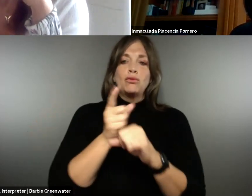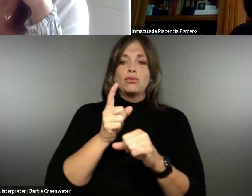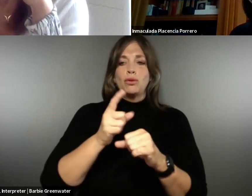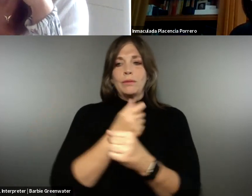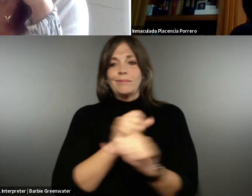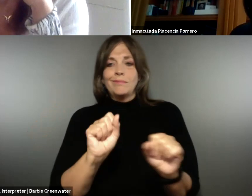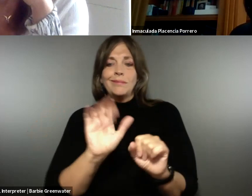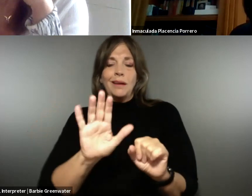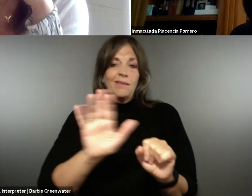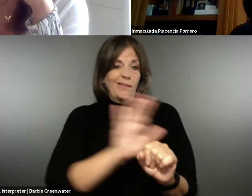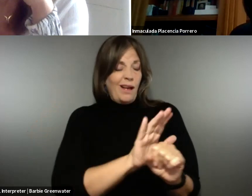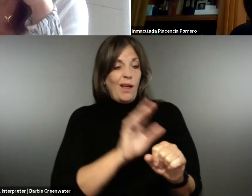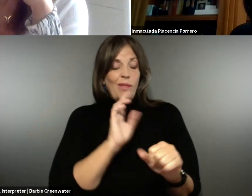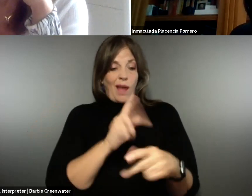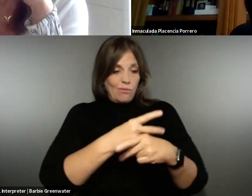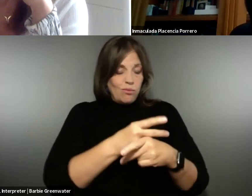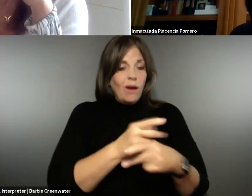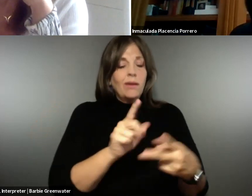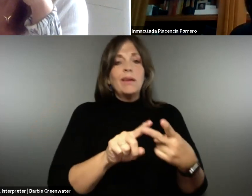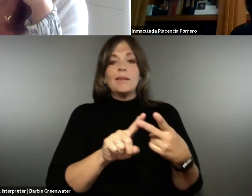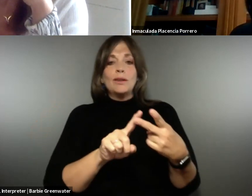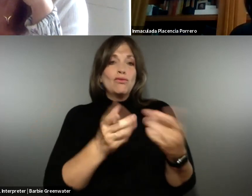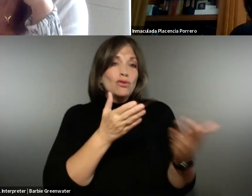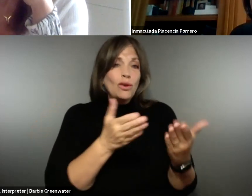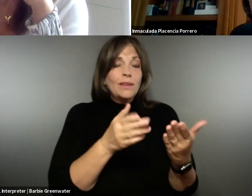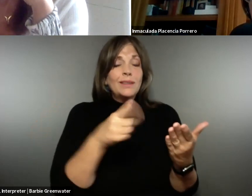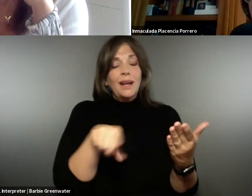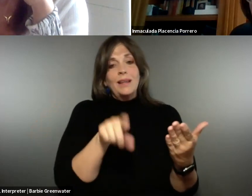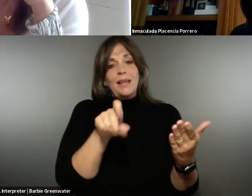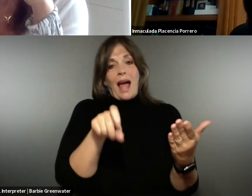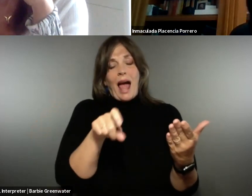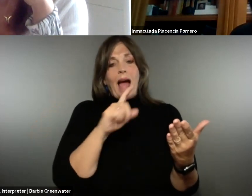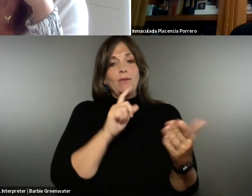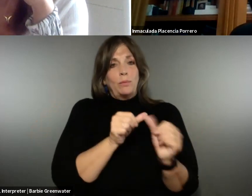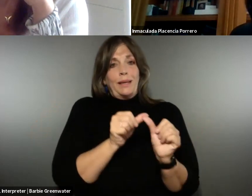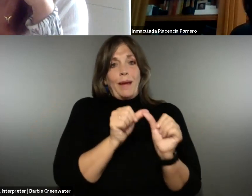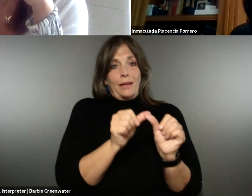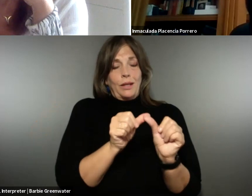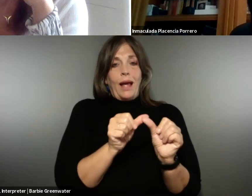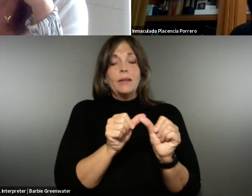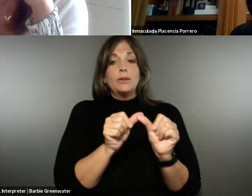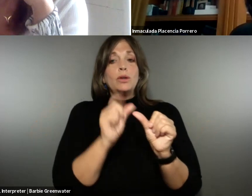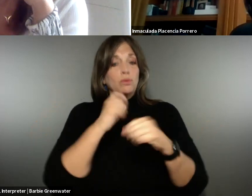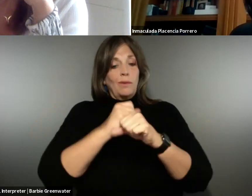ate burden, and there is also the safeguard of fundamental alteration. So the essence of the product,